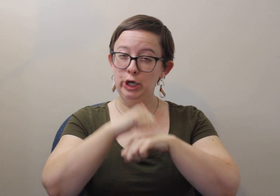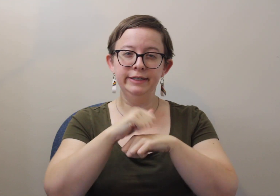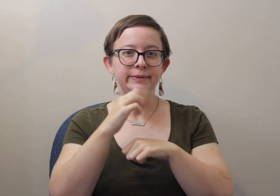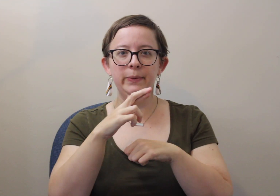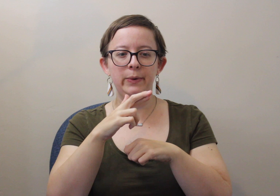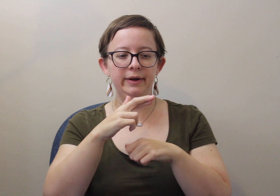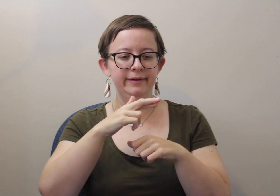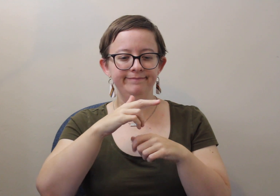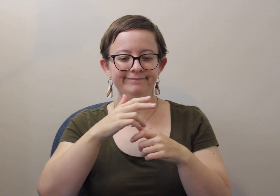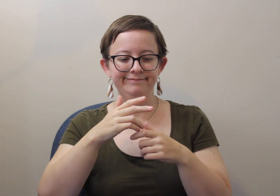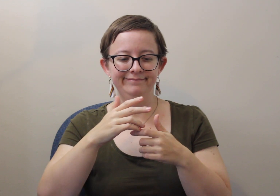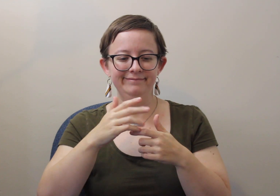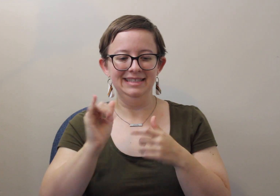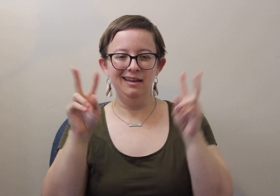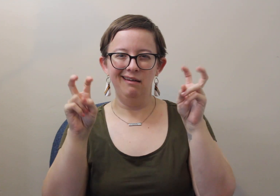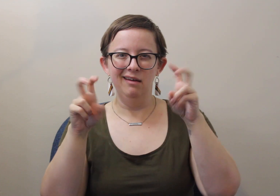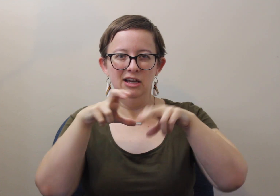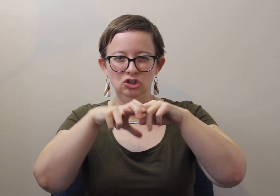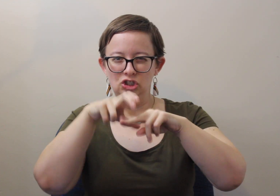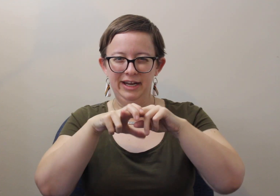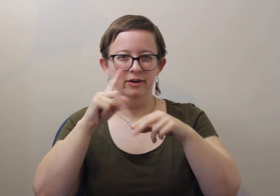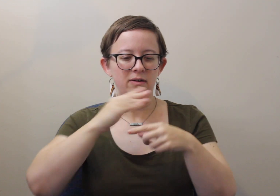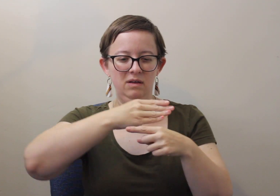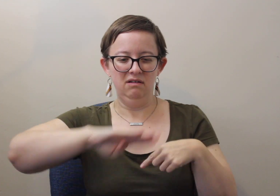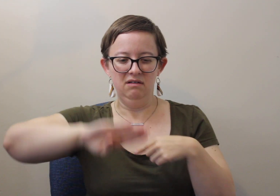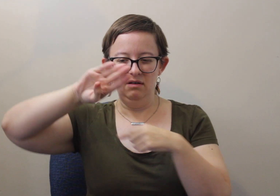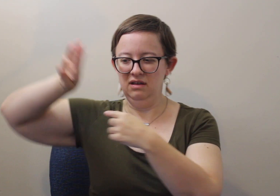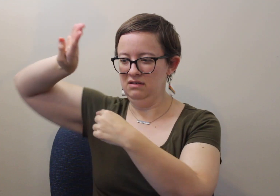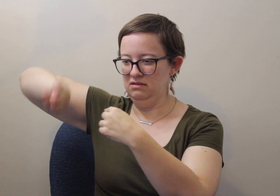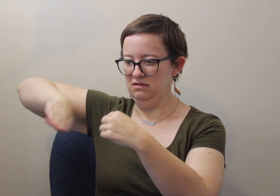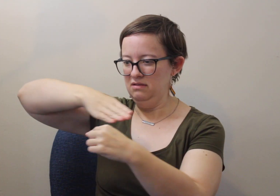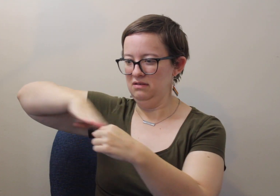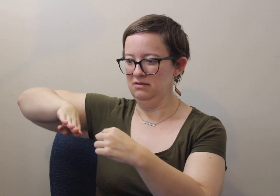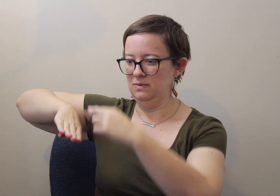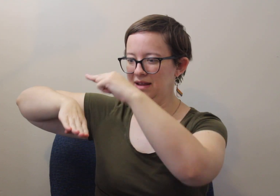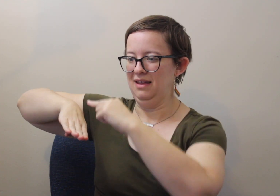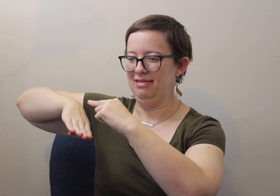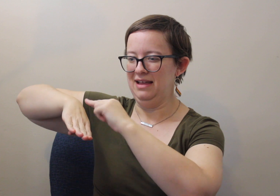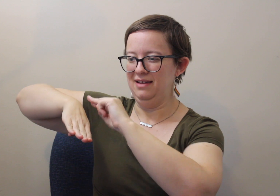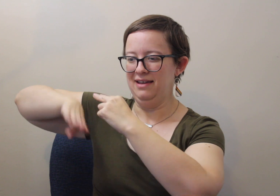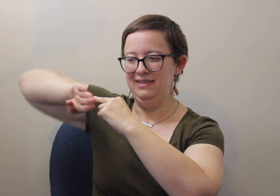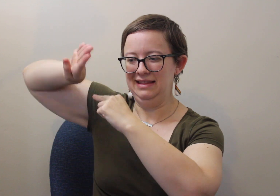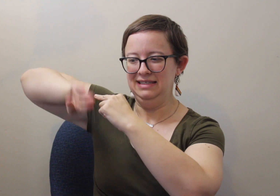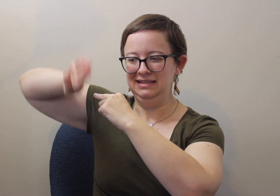For some reason, I don't know... it's cause it's hard or like you know it's almost like a chair shape. You know cause it has like the back cause it's up that way.